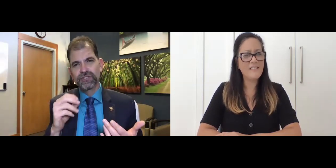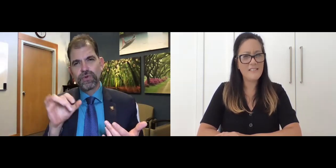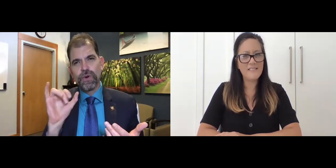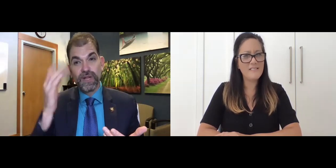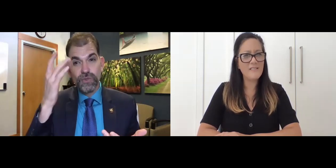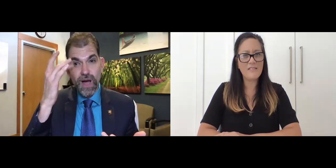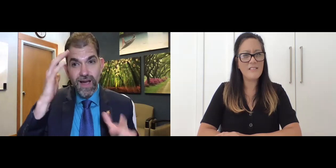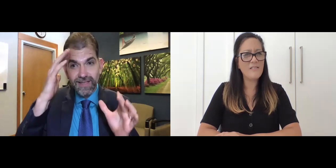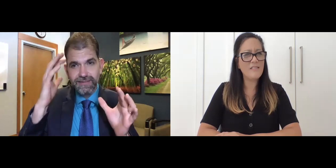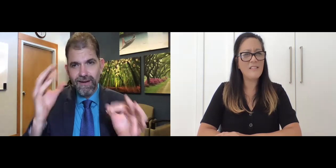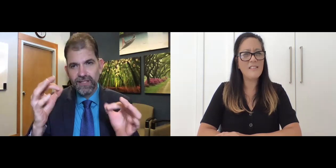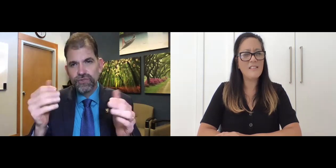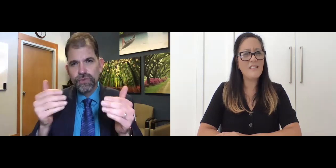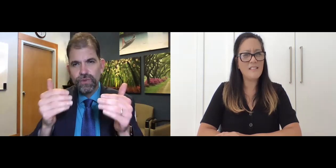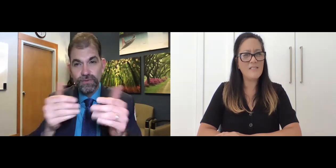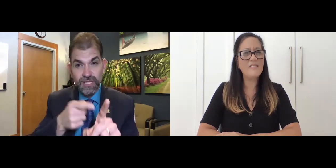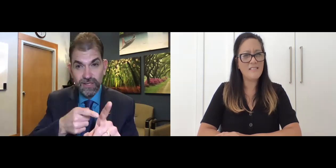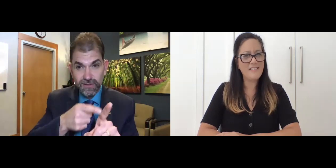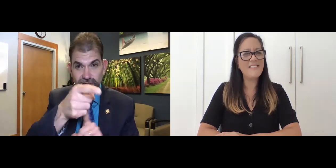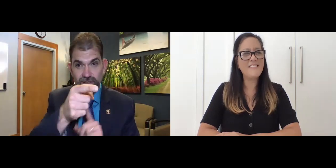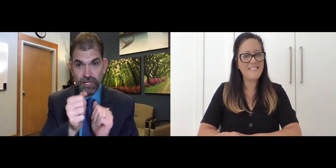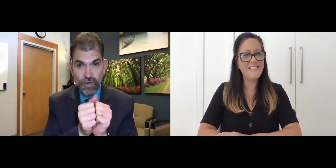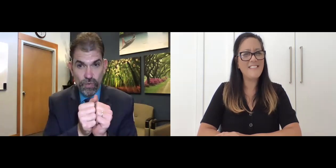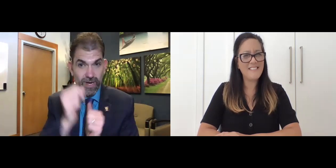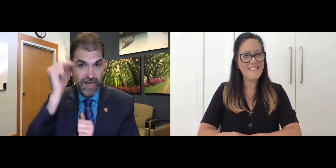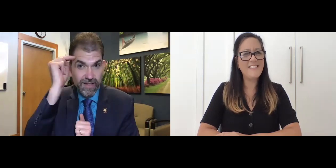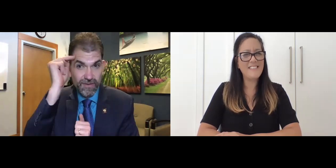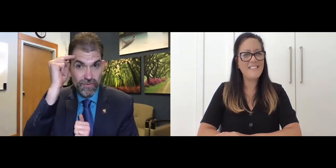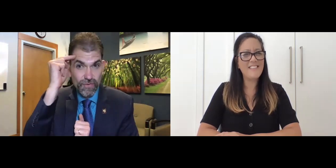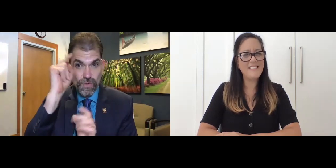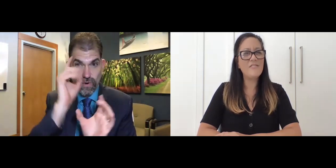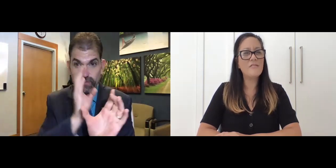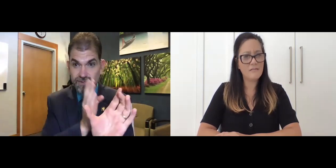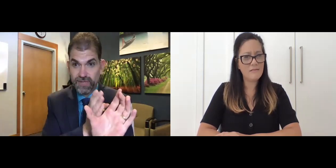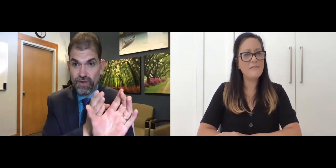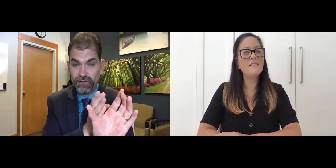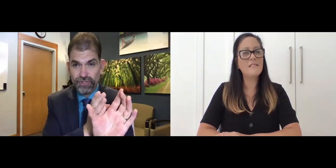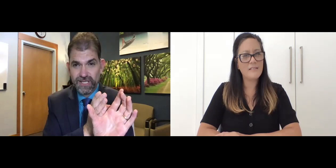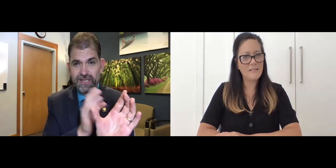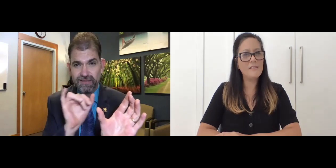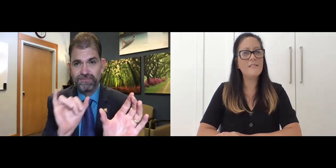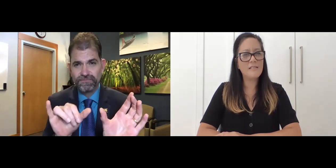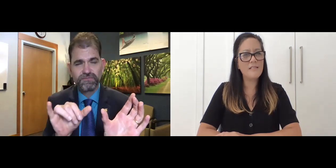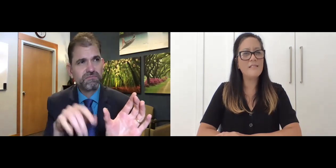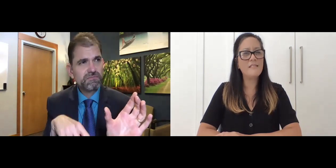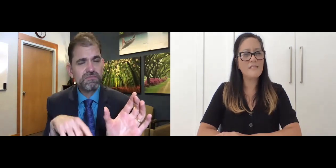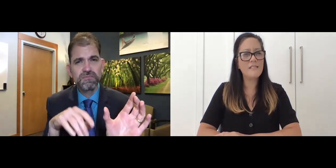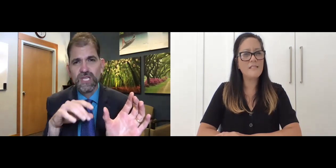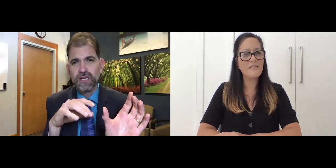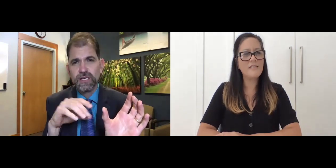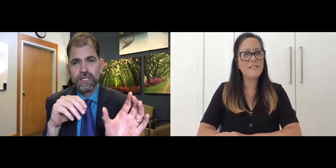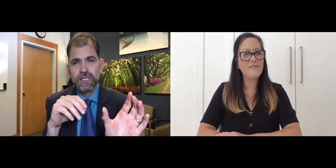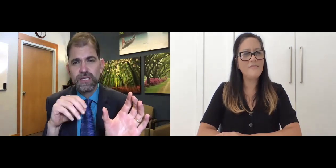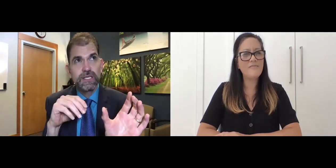anatomy of the brain, I decided to really focus on neuropsychology.